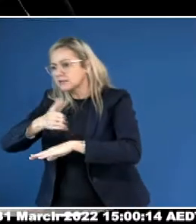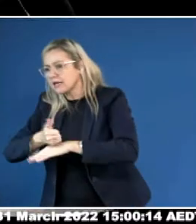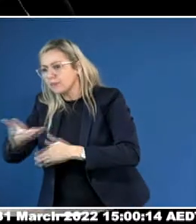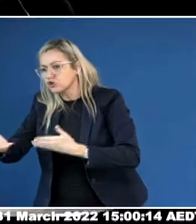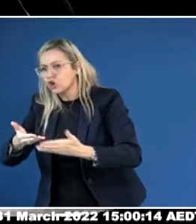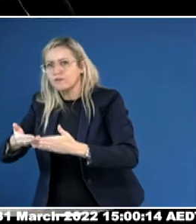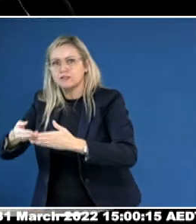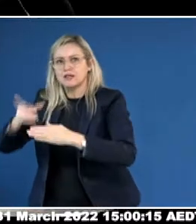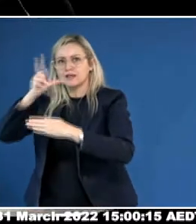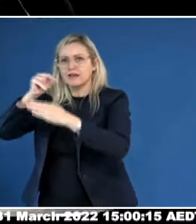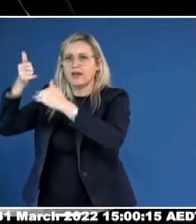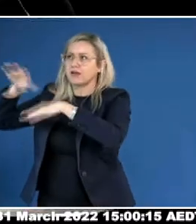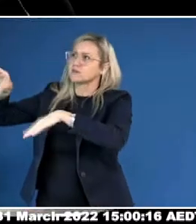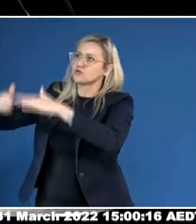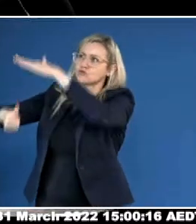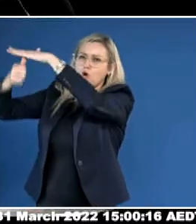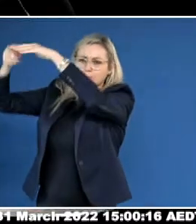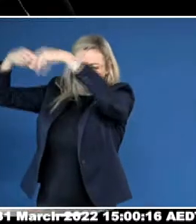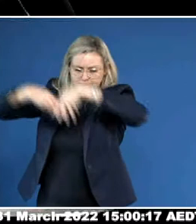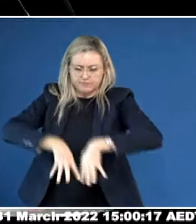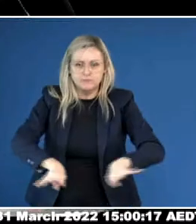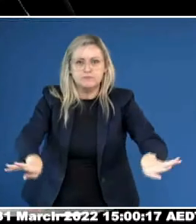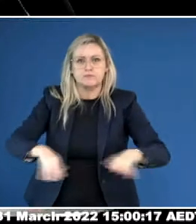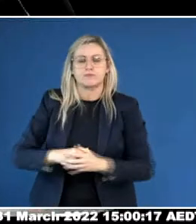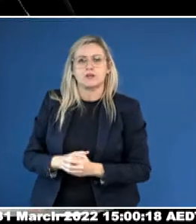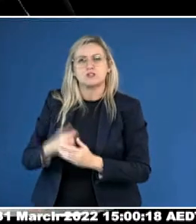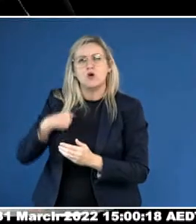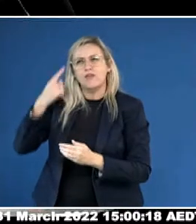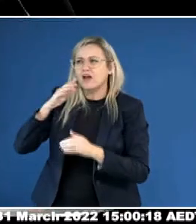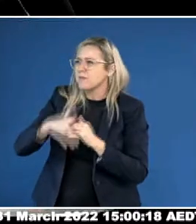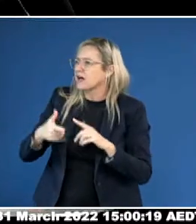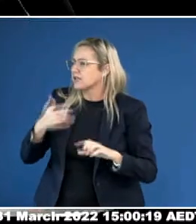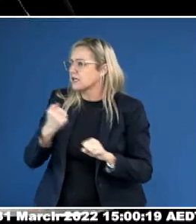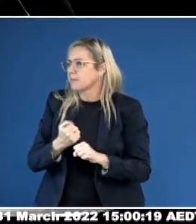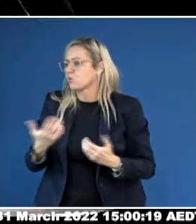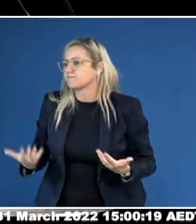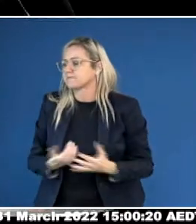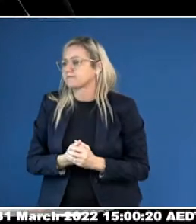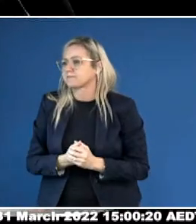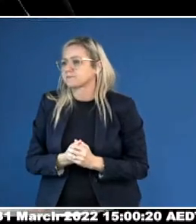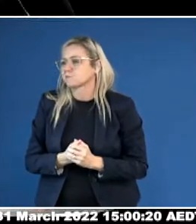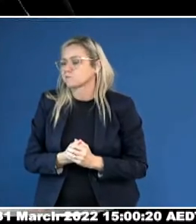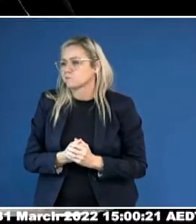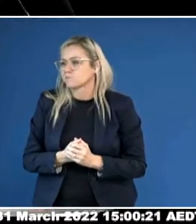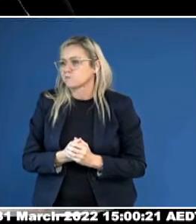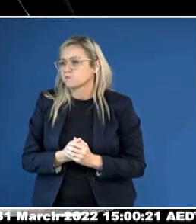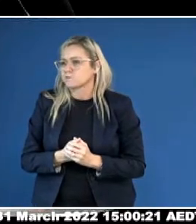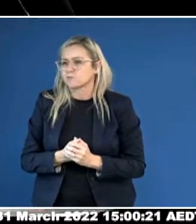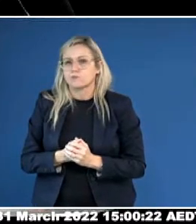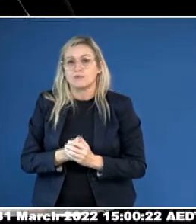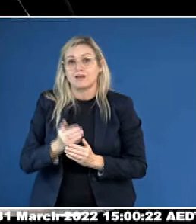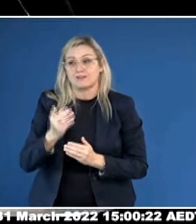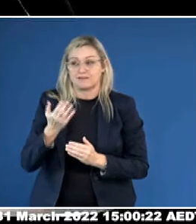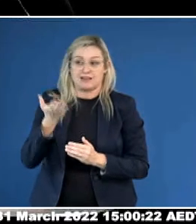So if we look at just things like, in the previous national plan - and I would say that